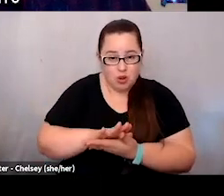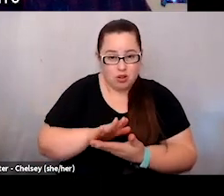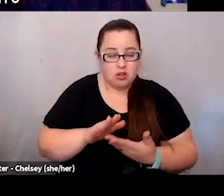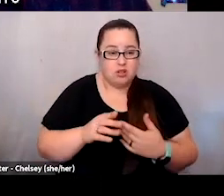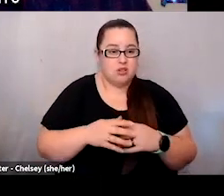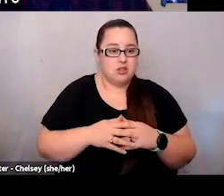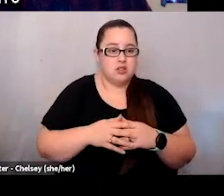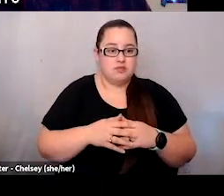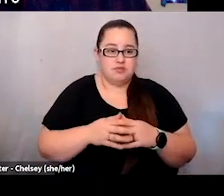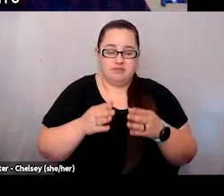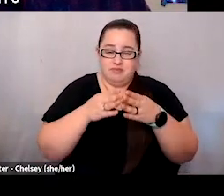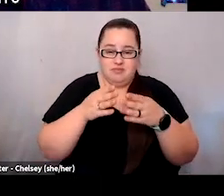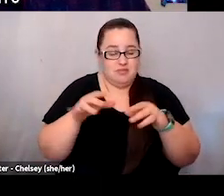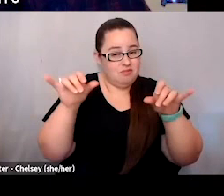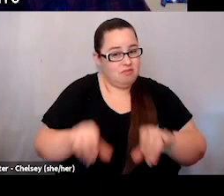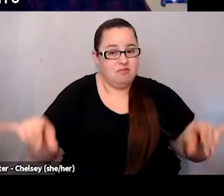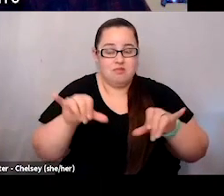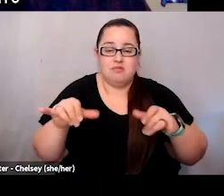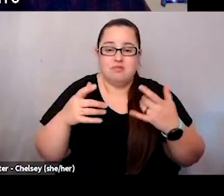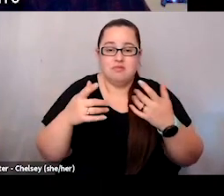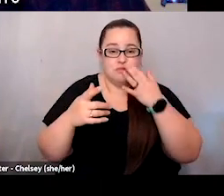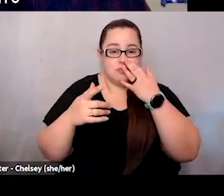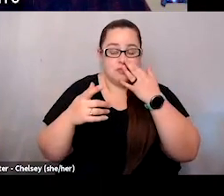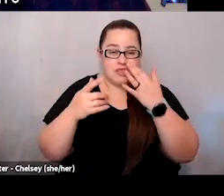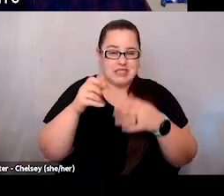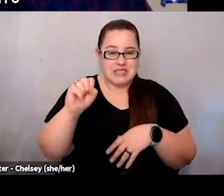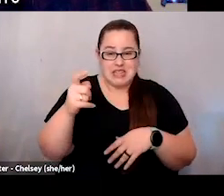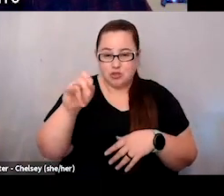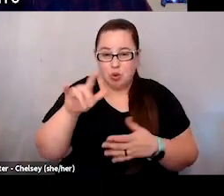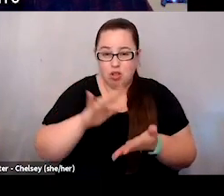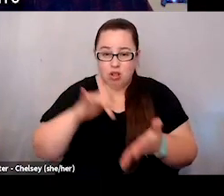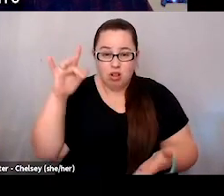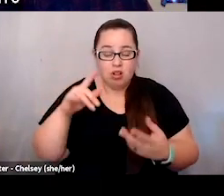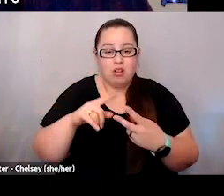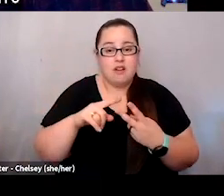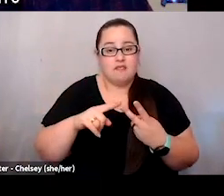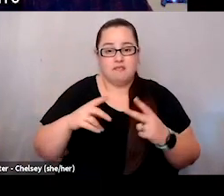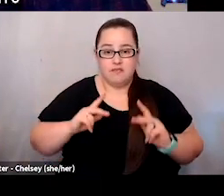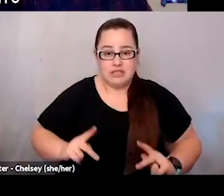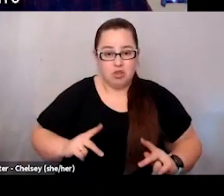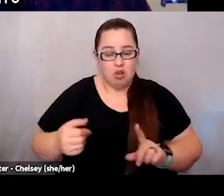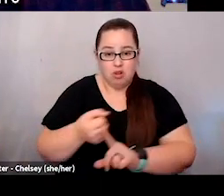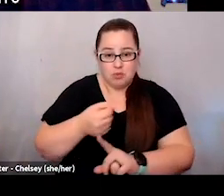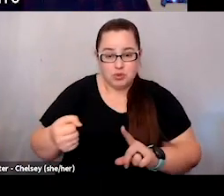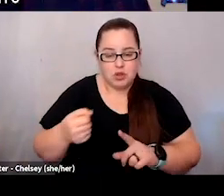farmers to pay for the schools. There was widespread sexual and physical abuse. I